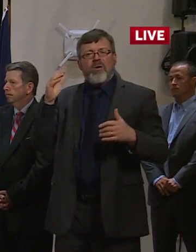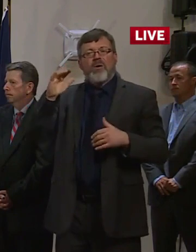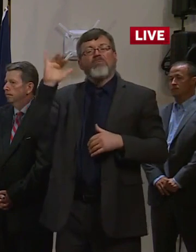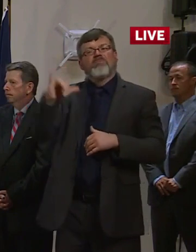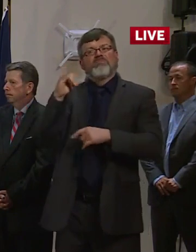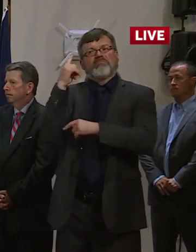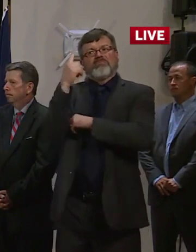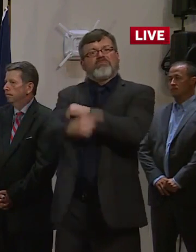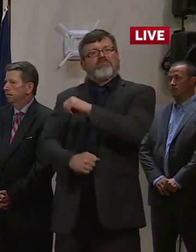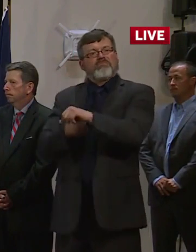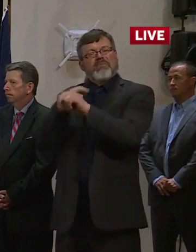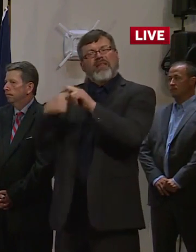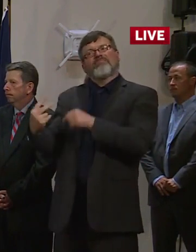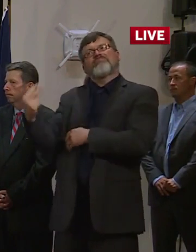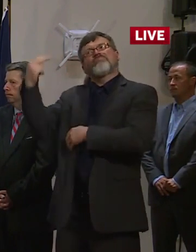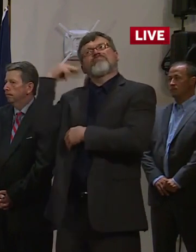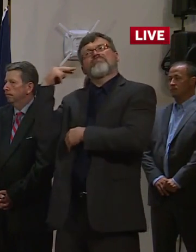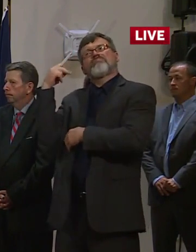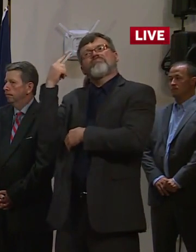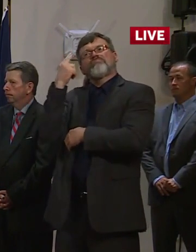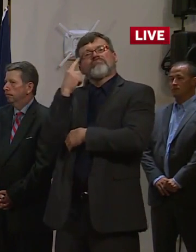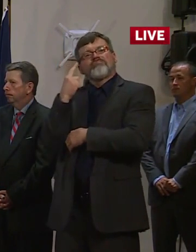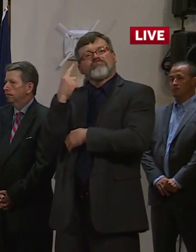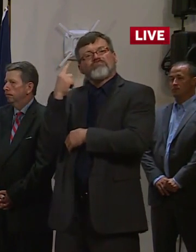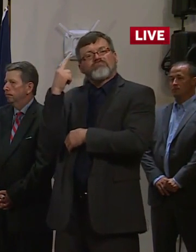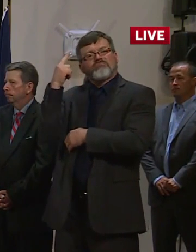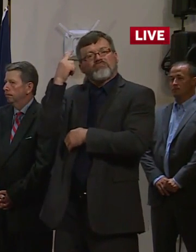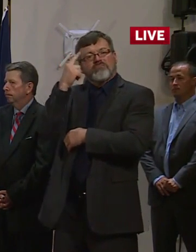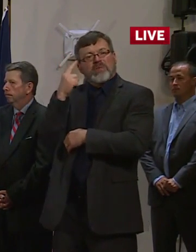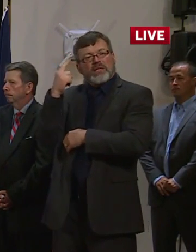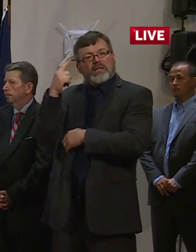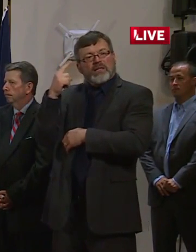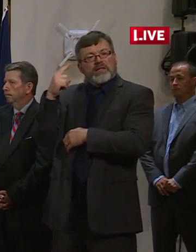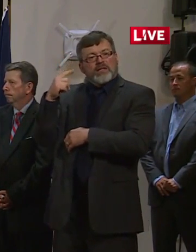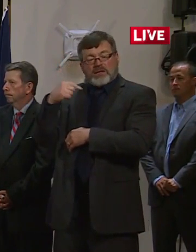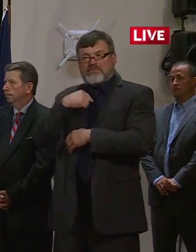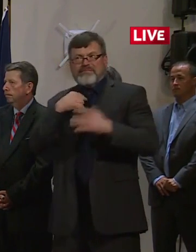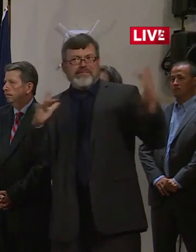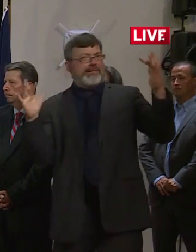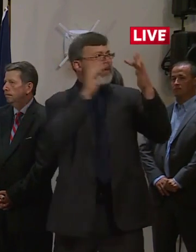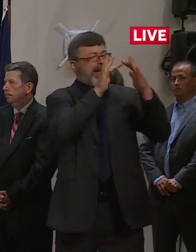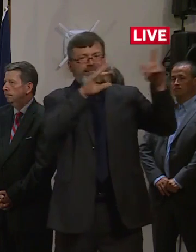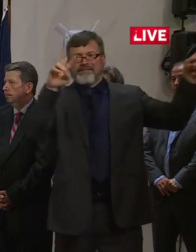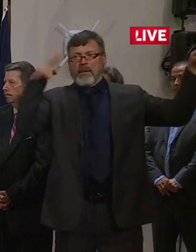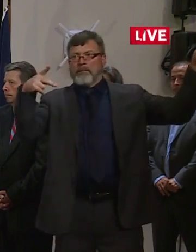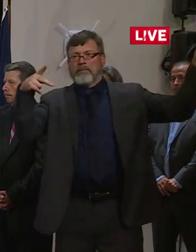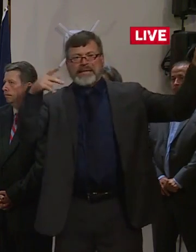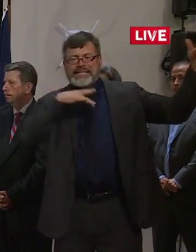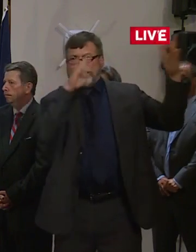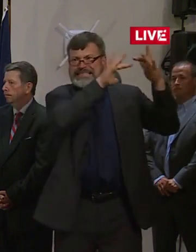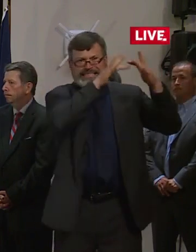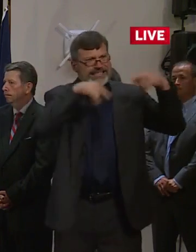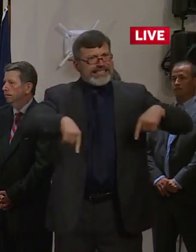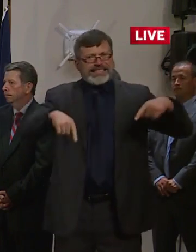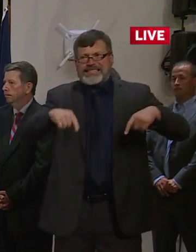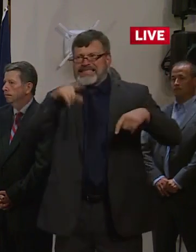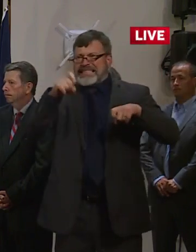STAY HOME, TO STAY SAFE. I THINK BACK TO THE EARLY DAYS, CALLING THE VICE PRESIDENT